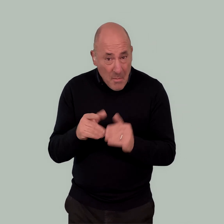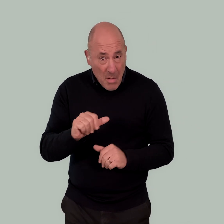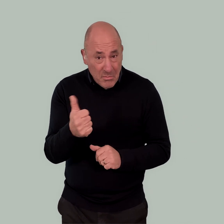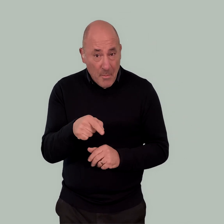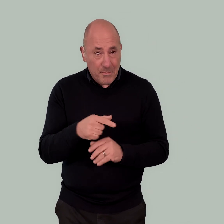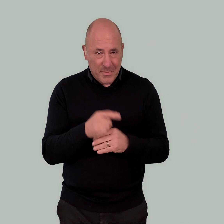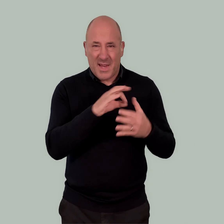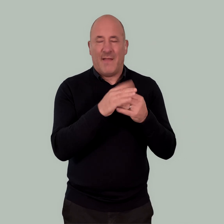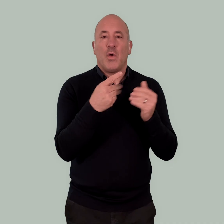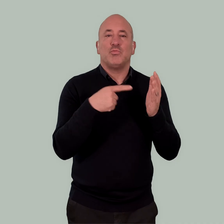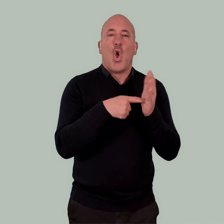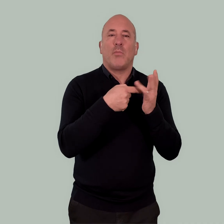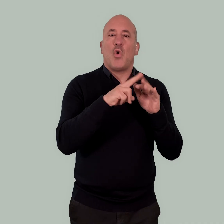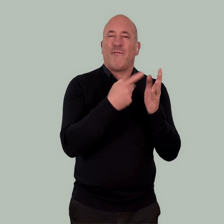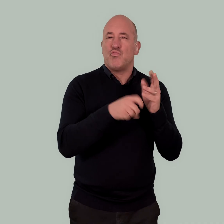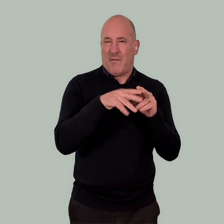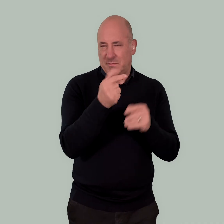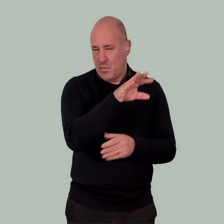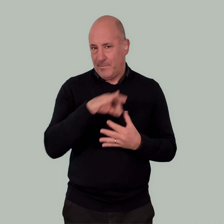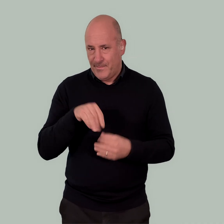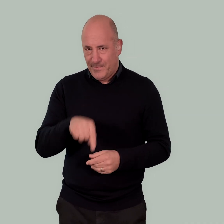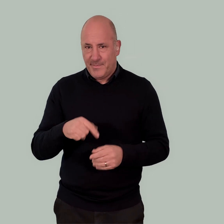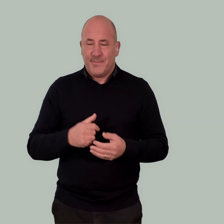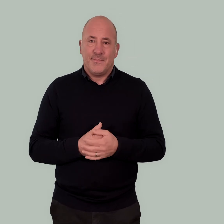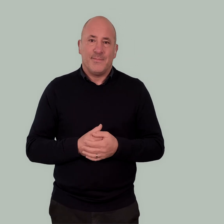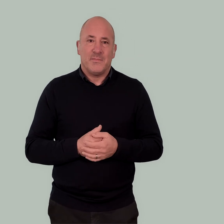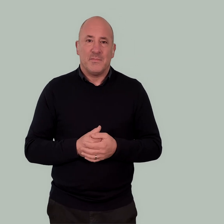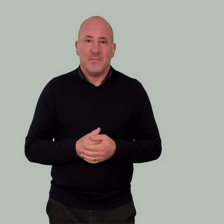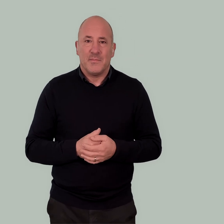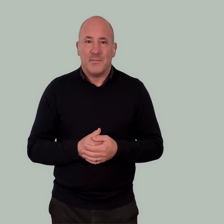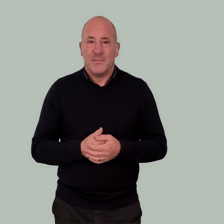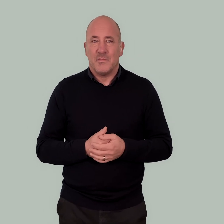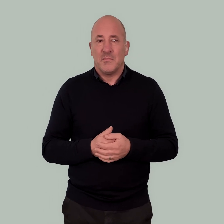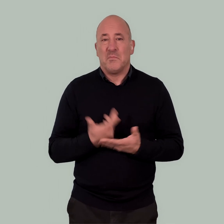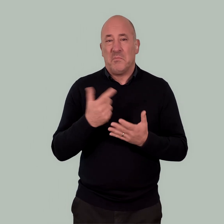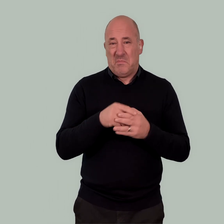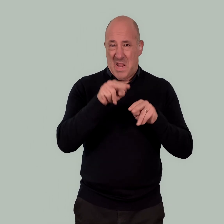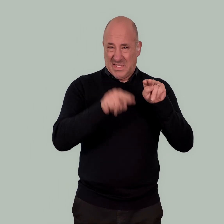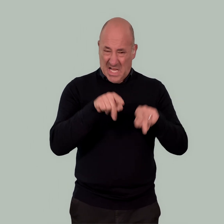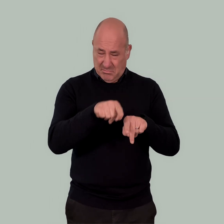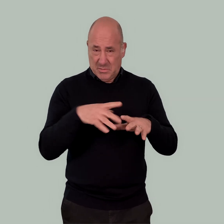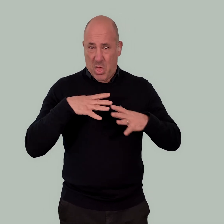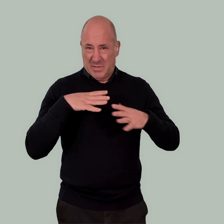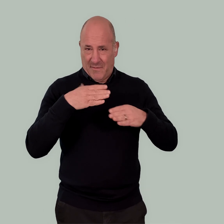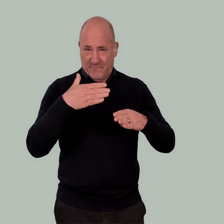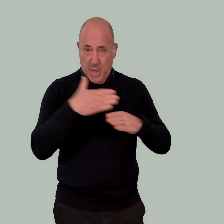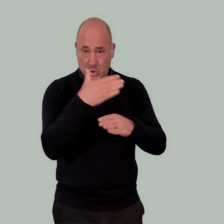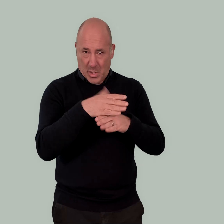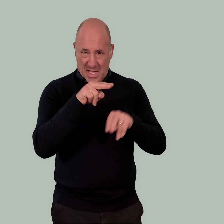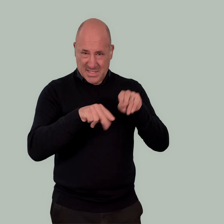(from the Terms of Reference) Whether any other evidence should be considered alongside